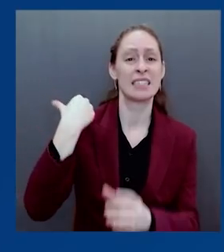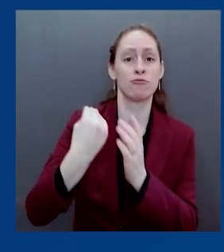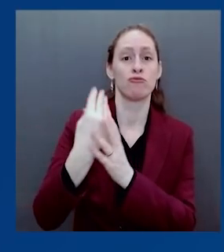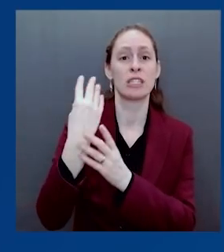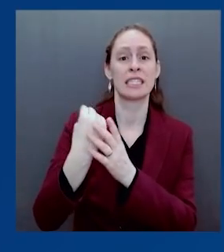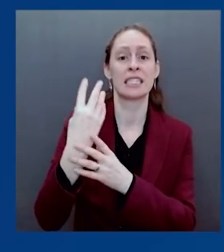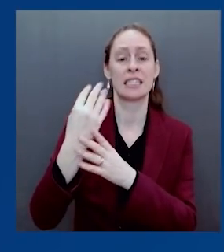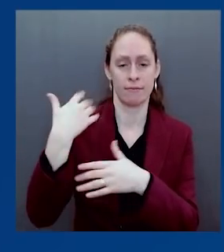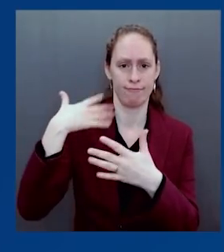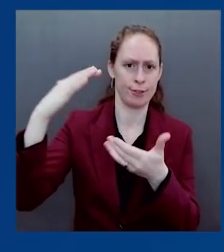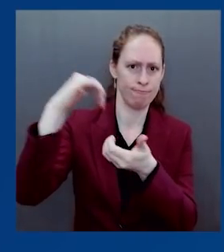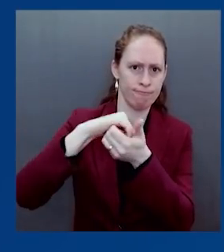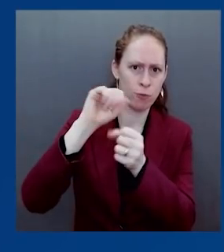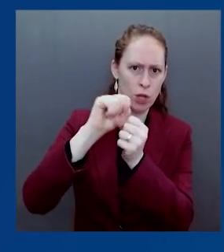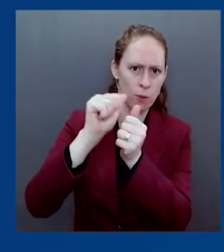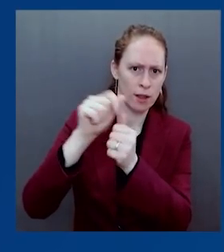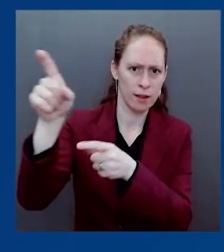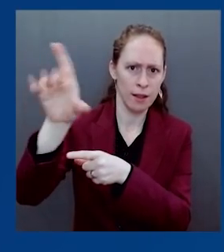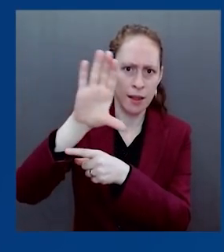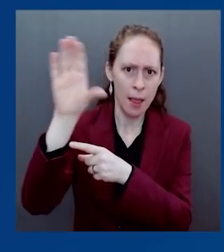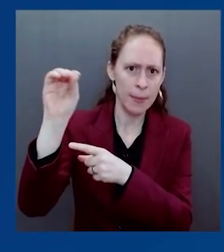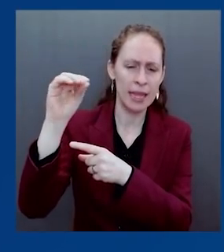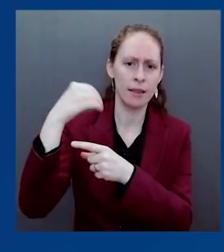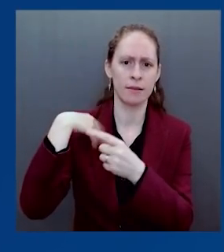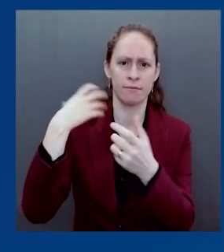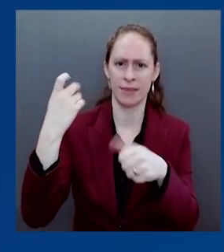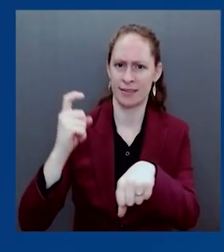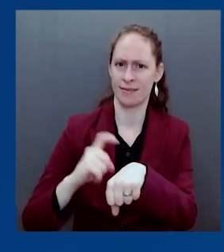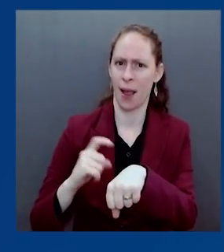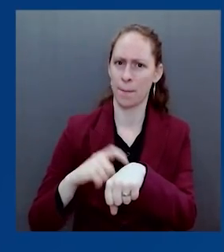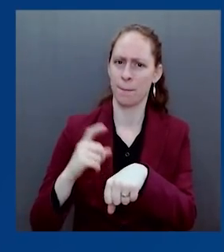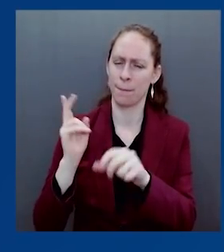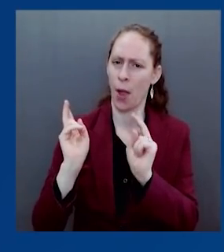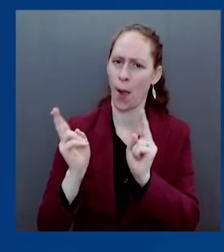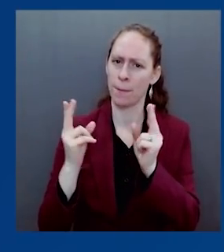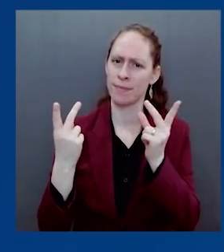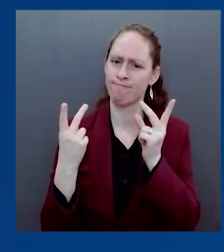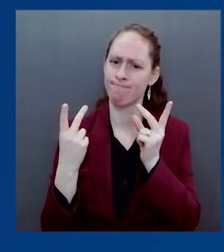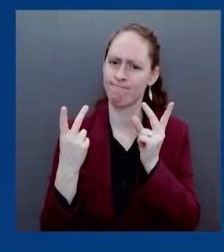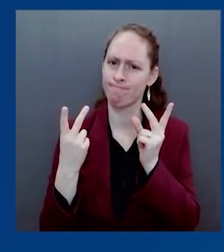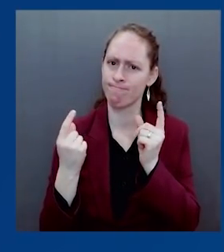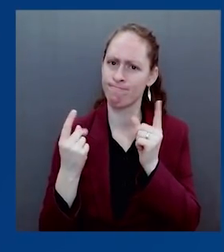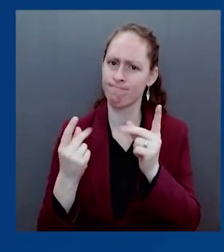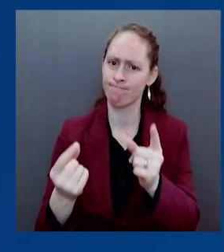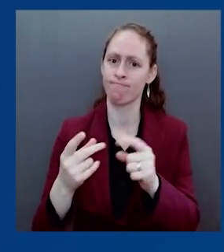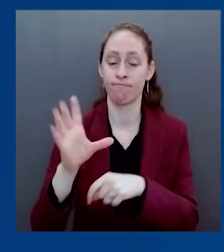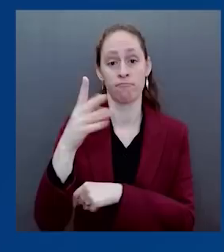Originally, the company had projected that clinical trials would not conclude until the middle of this year, 2022.